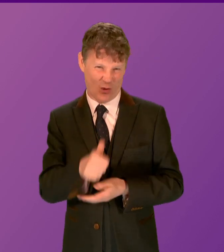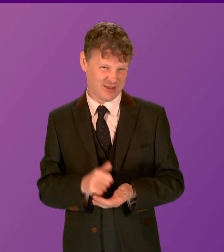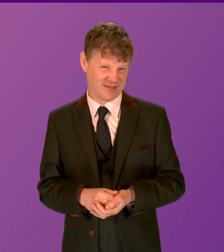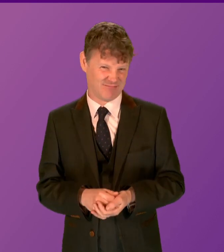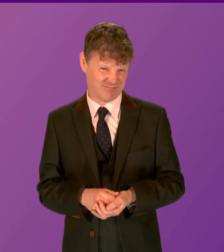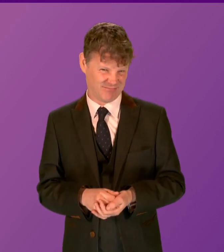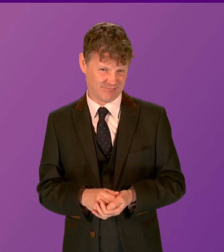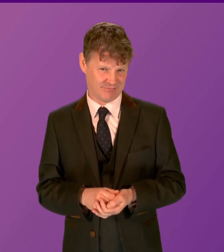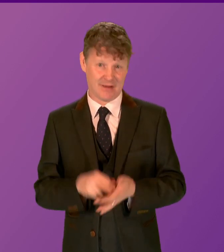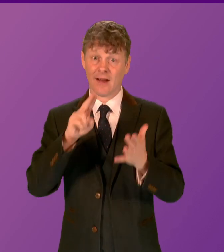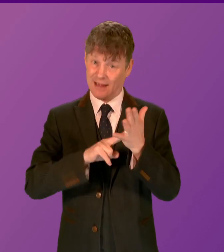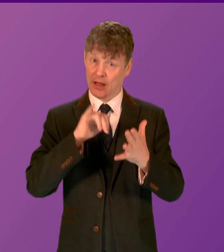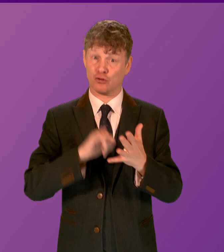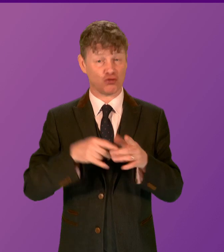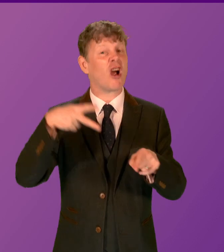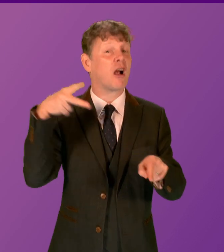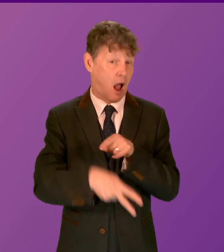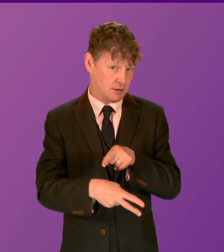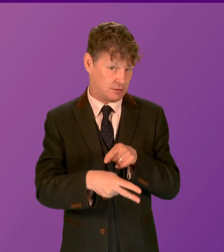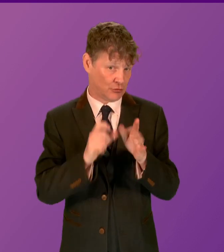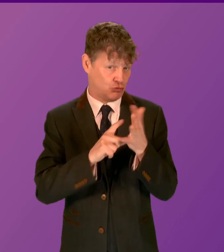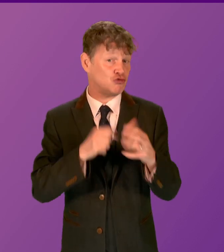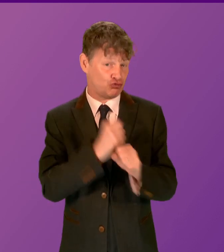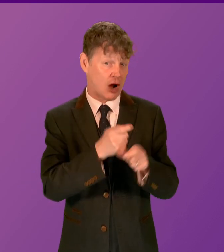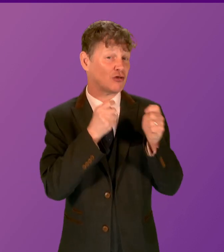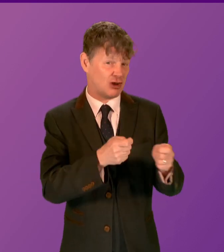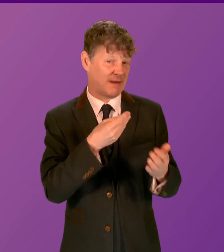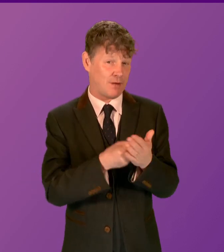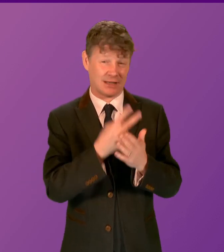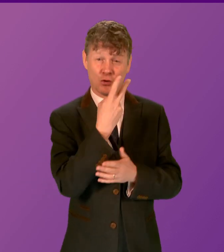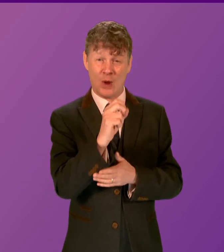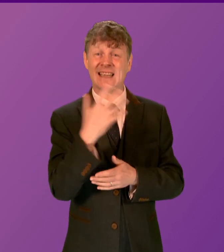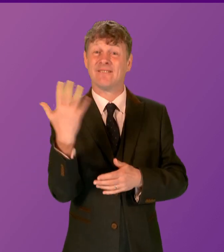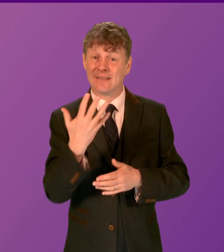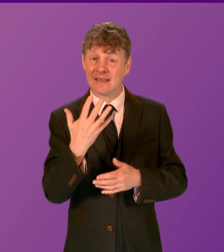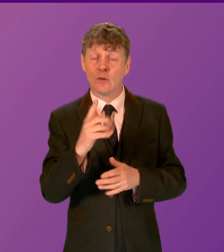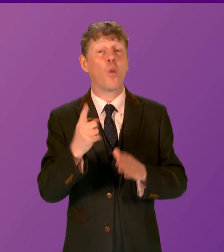Nicola Sturgeon cut funding for drug treatment in 2015, and the number of drug deaths rose.